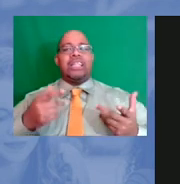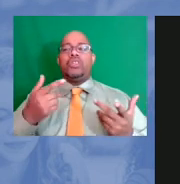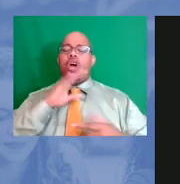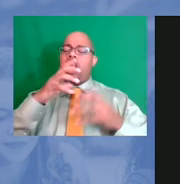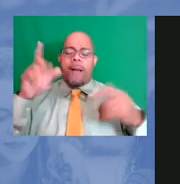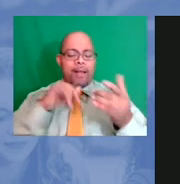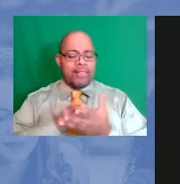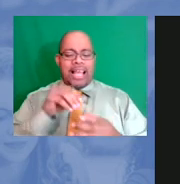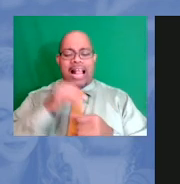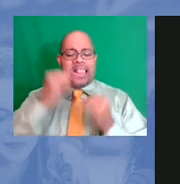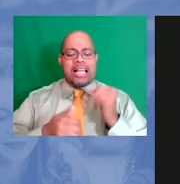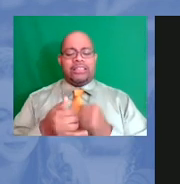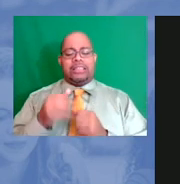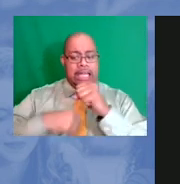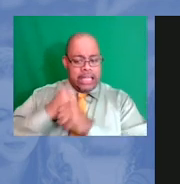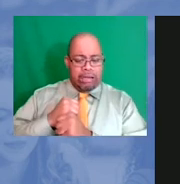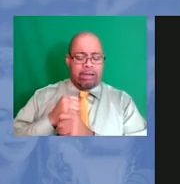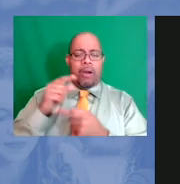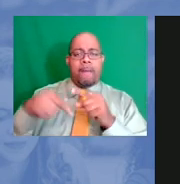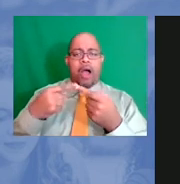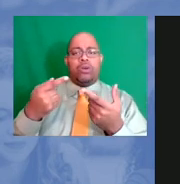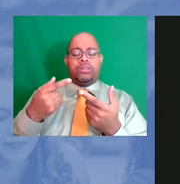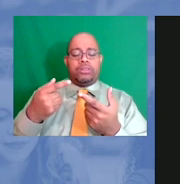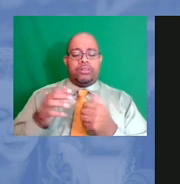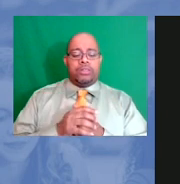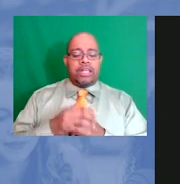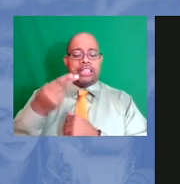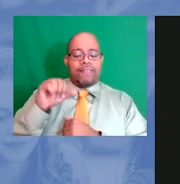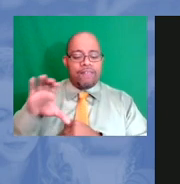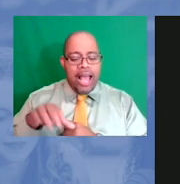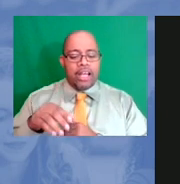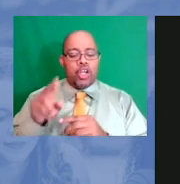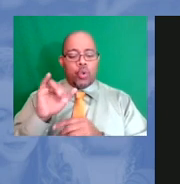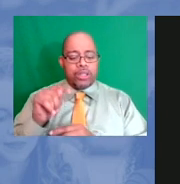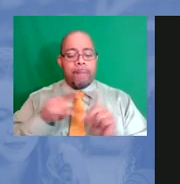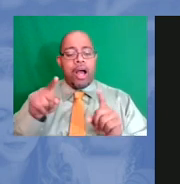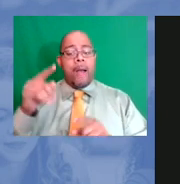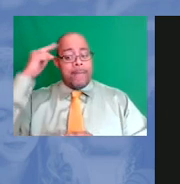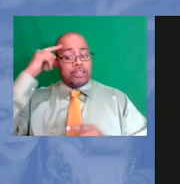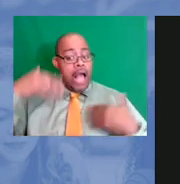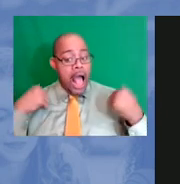AROUND HVAC UNITS BUT ALSO MENTAL HEALTH, CULTURALLY RESPONSIVE SCHOOLS, SCHOOLS WITH